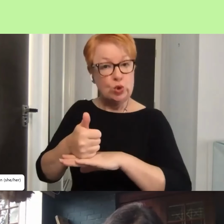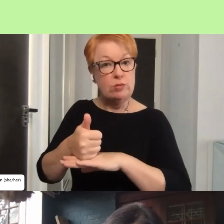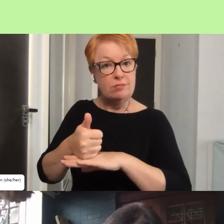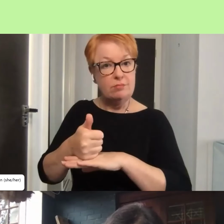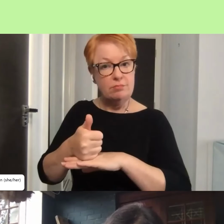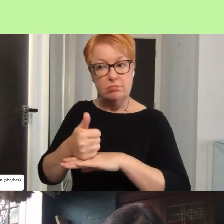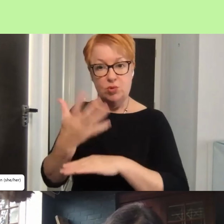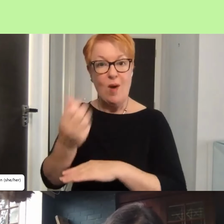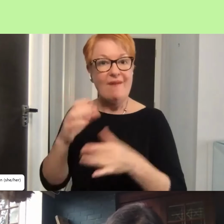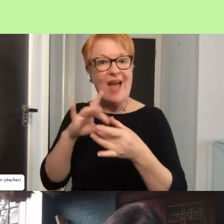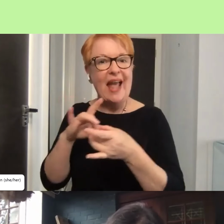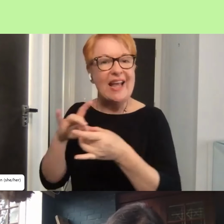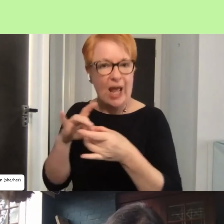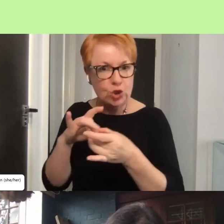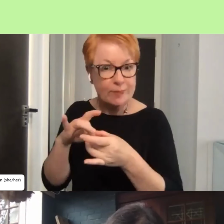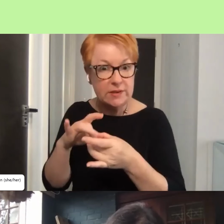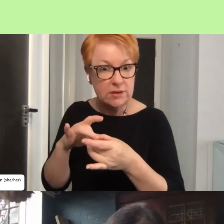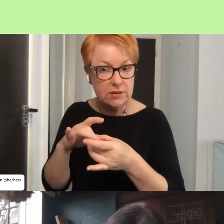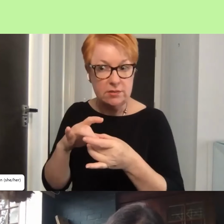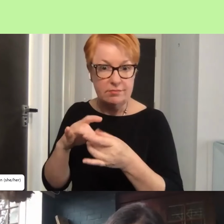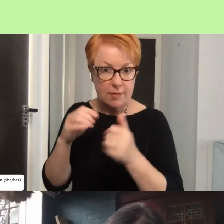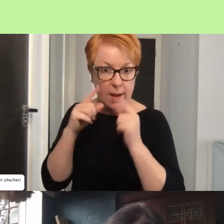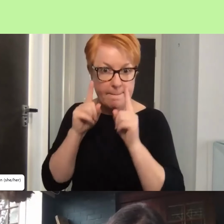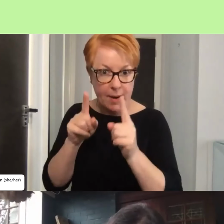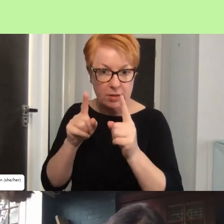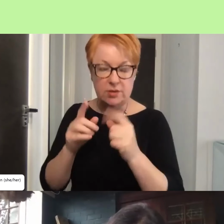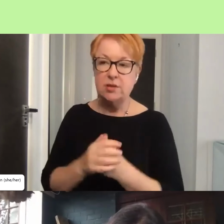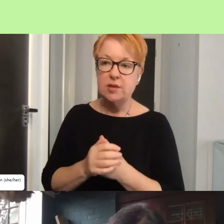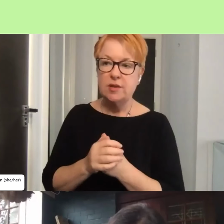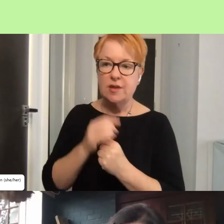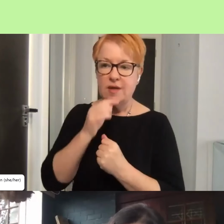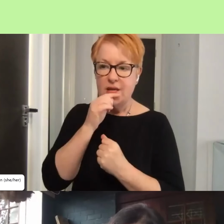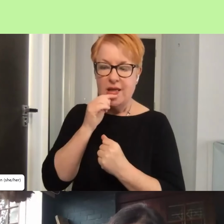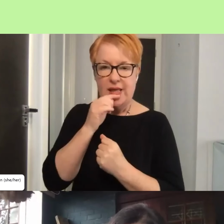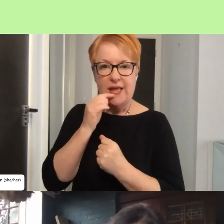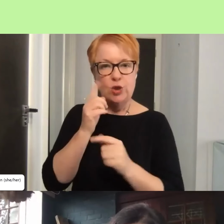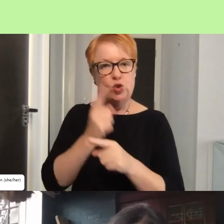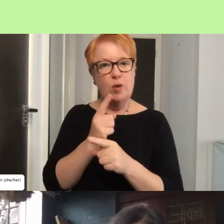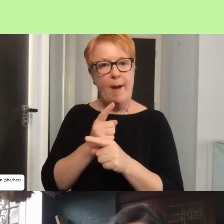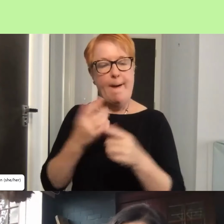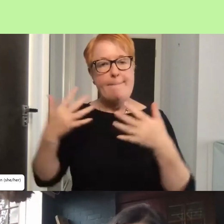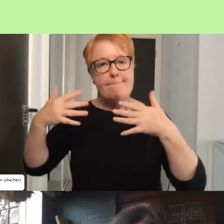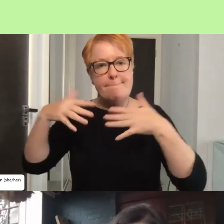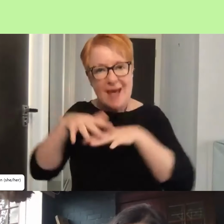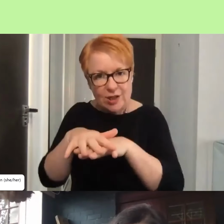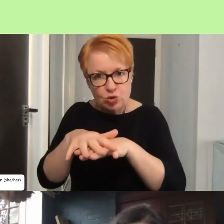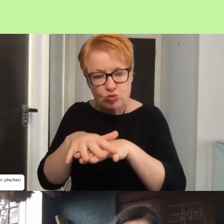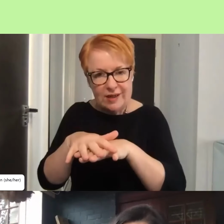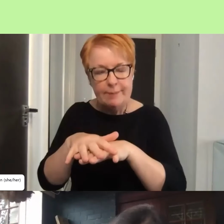but not necessarily when it comes to mainstream attention or the main audience profile attention.